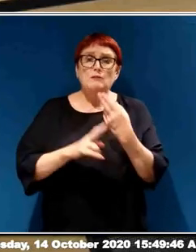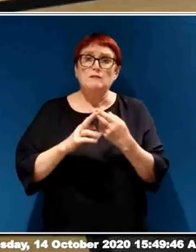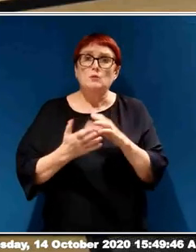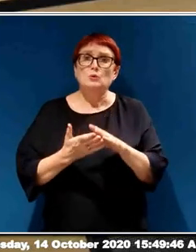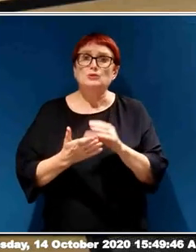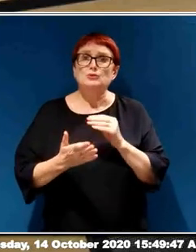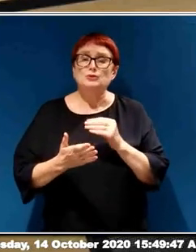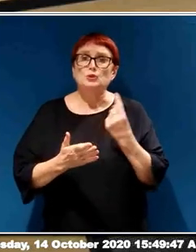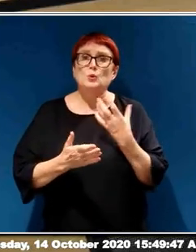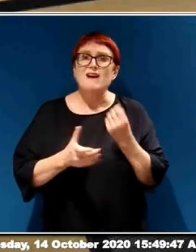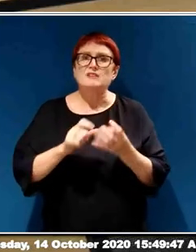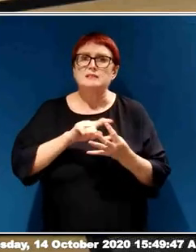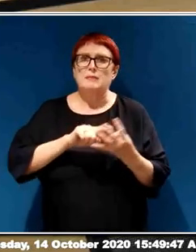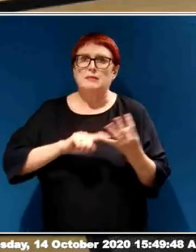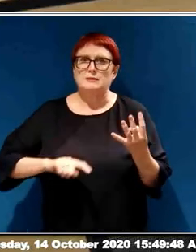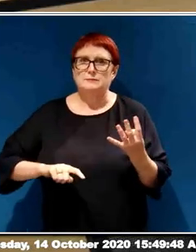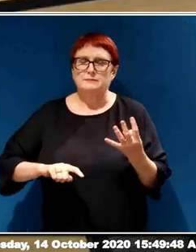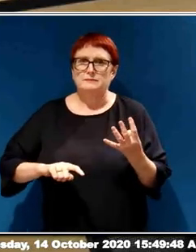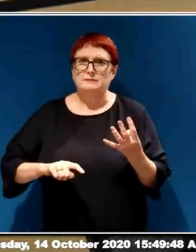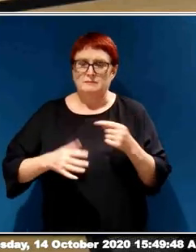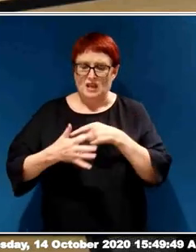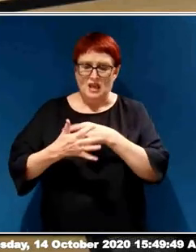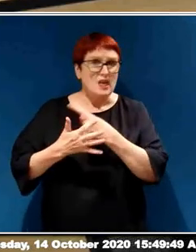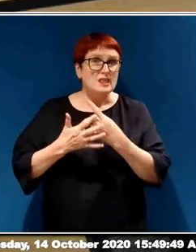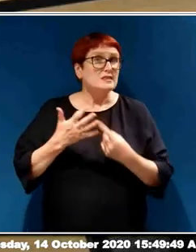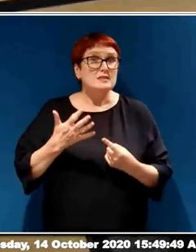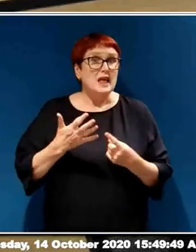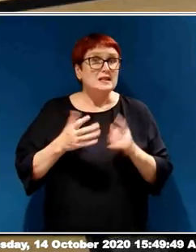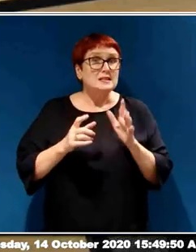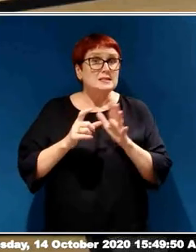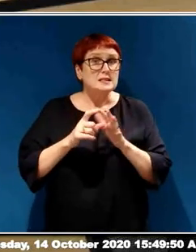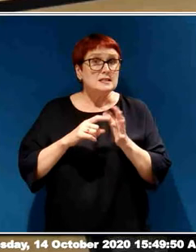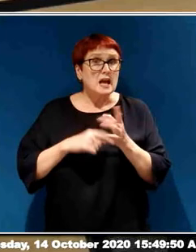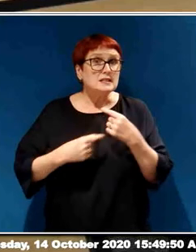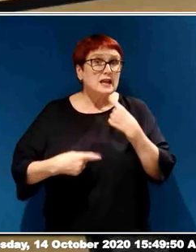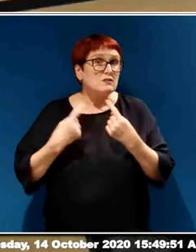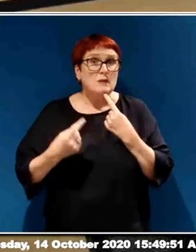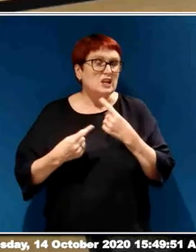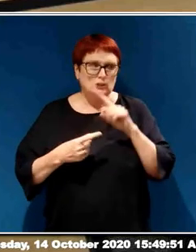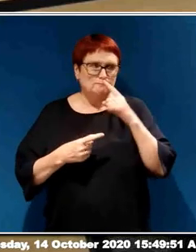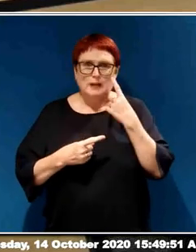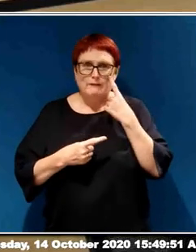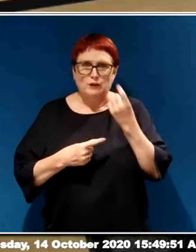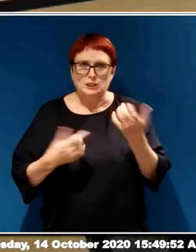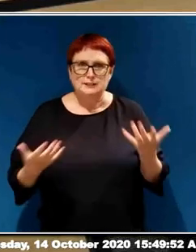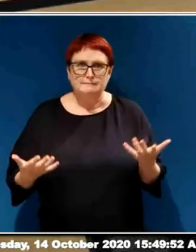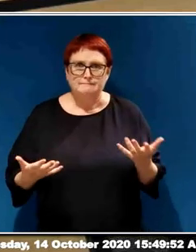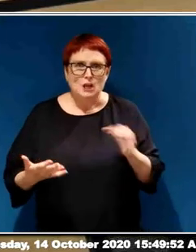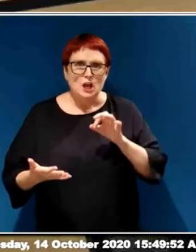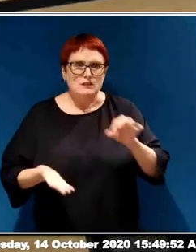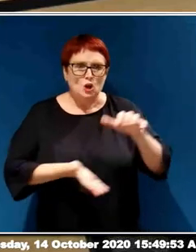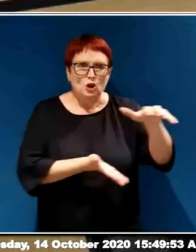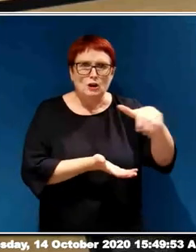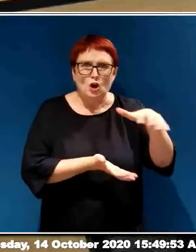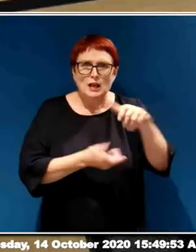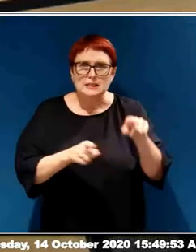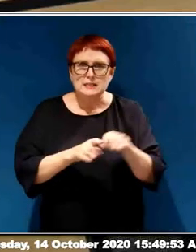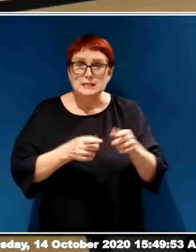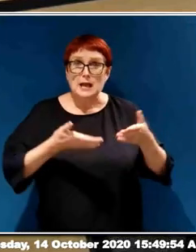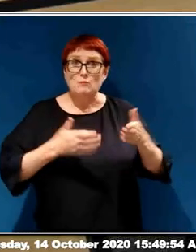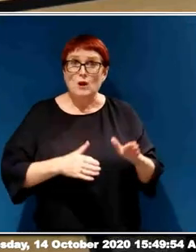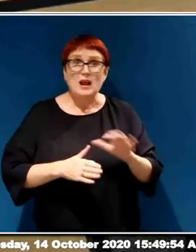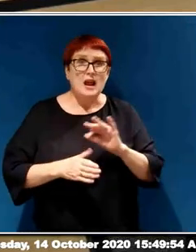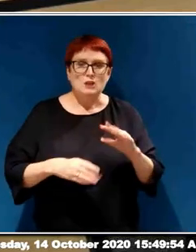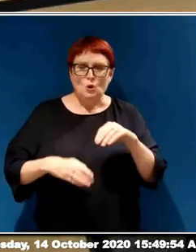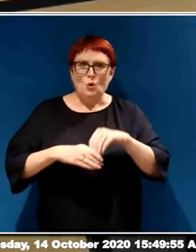not yet publicly available, collected consistently or reported for analysis.